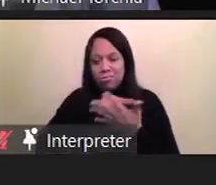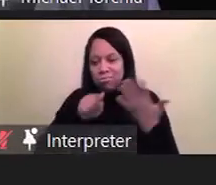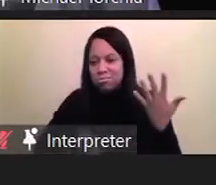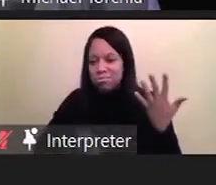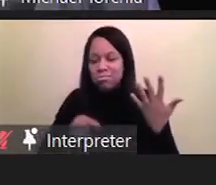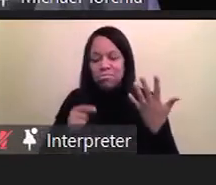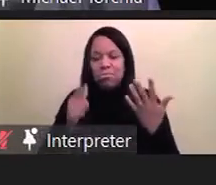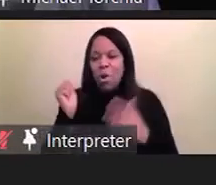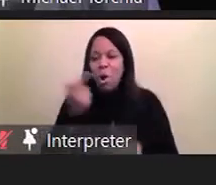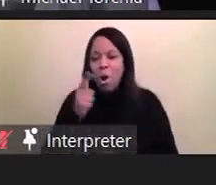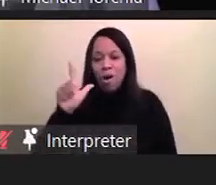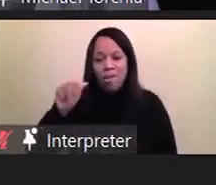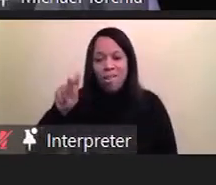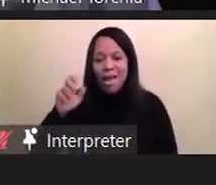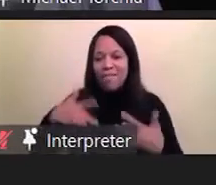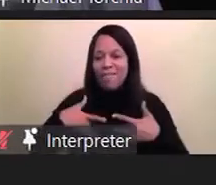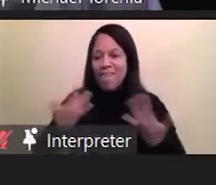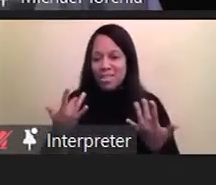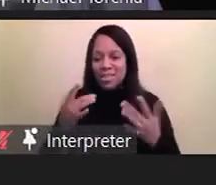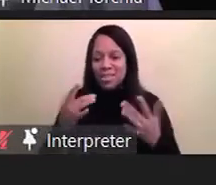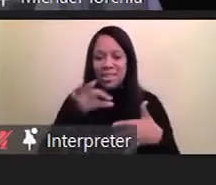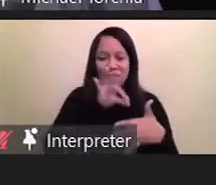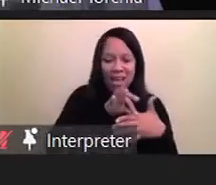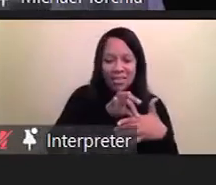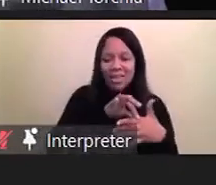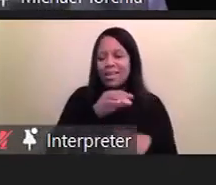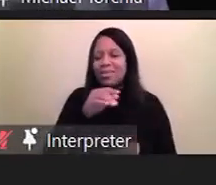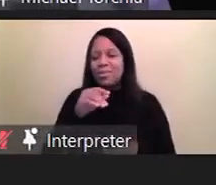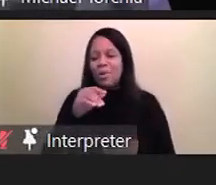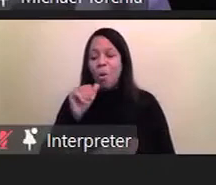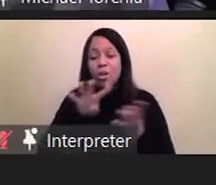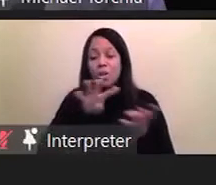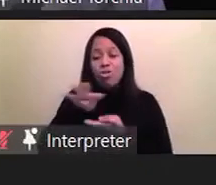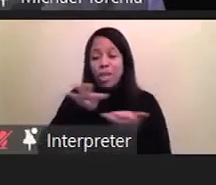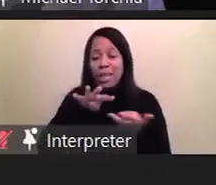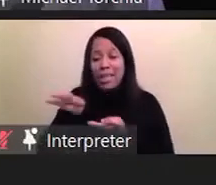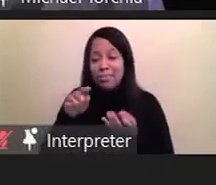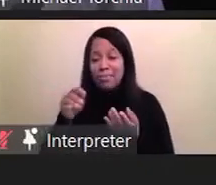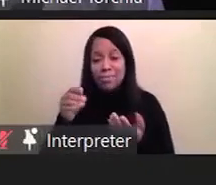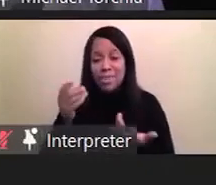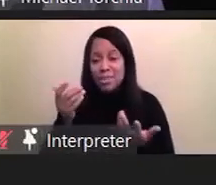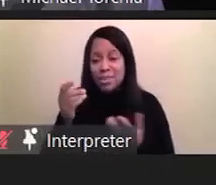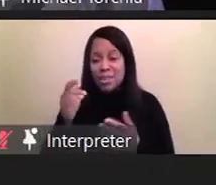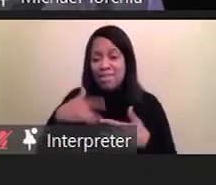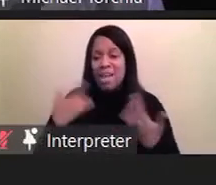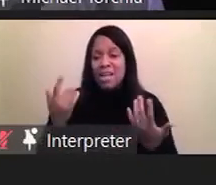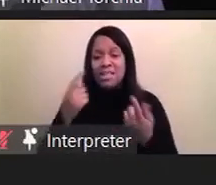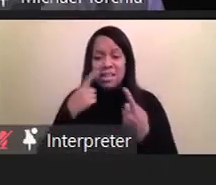including content and events that are live streamed over the internet, like announcements and presentations